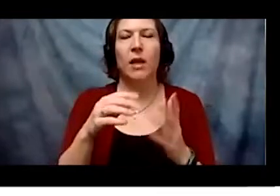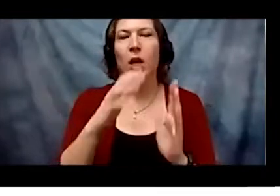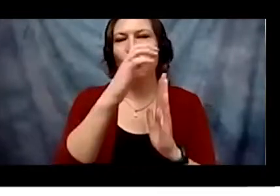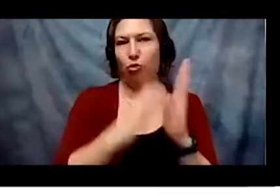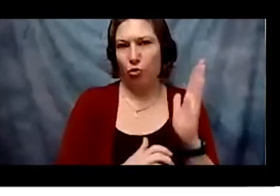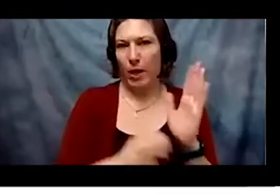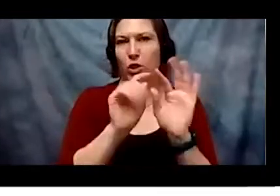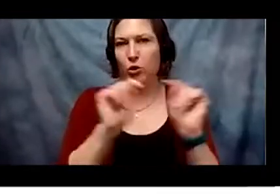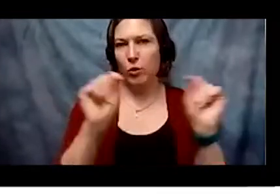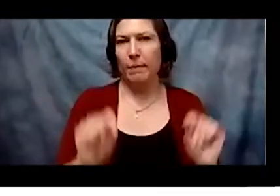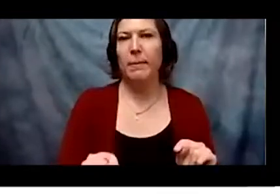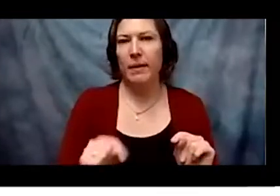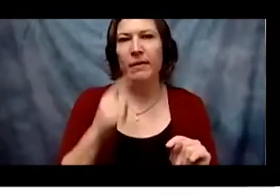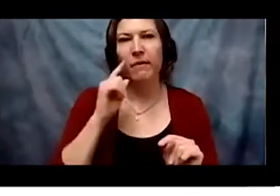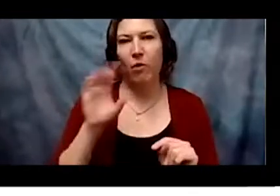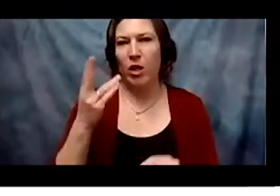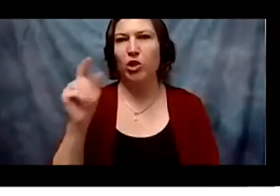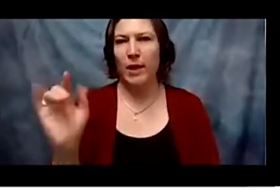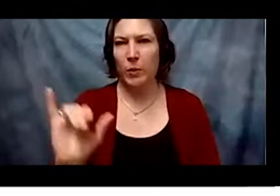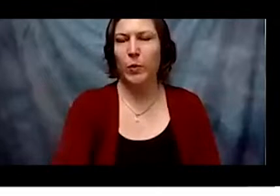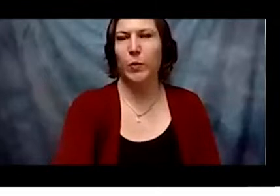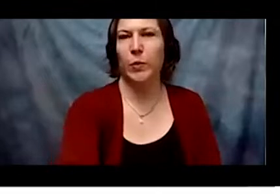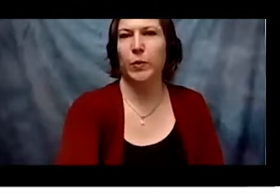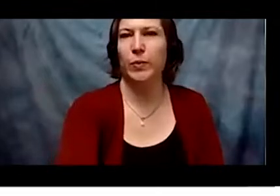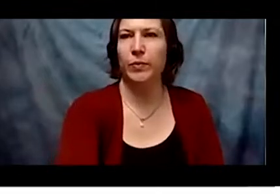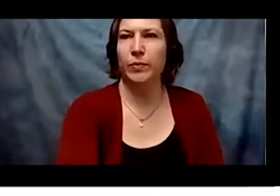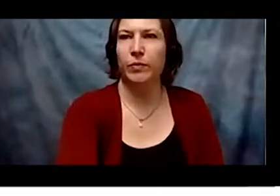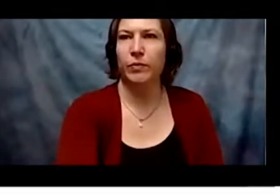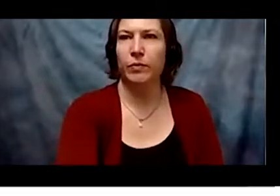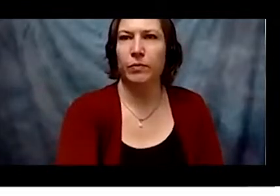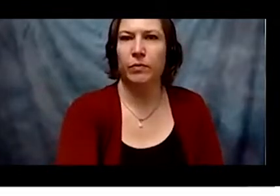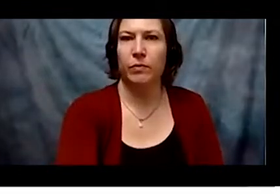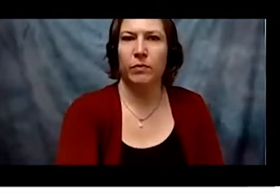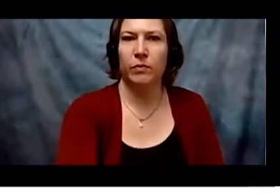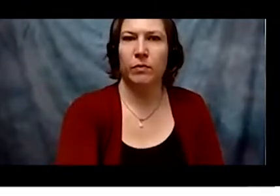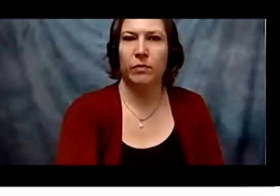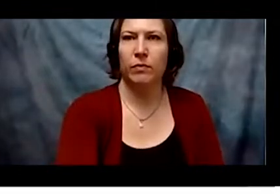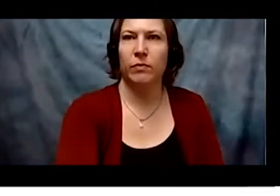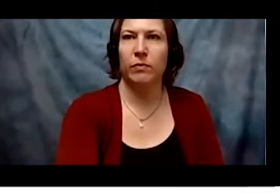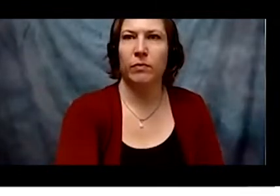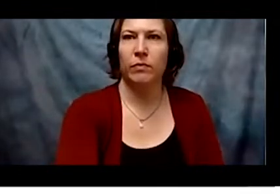of the chat, I believe, and a recording and an